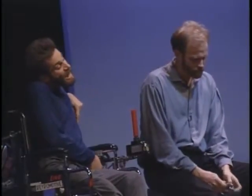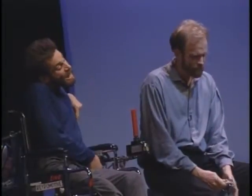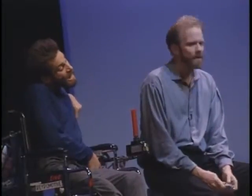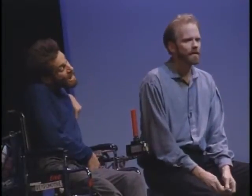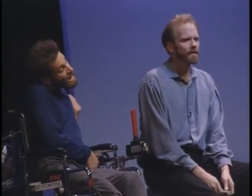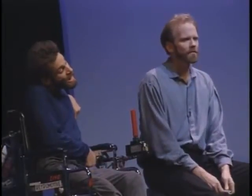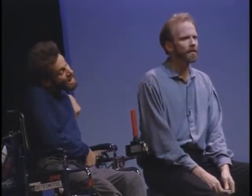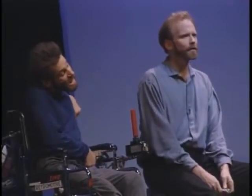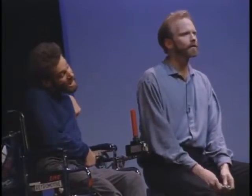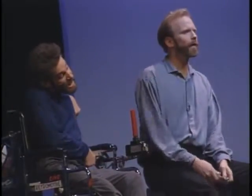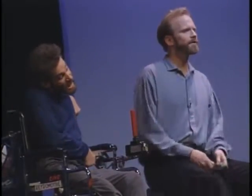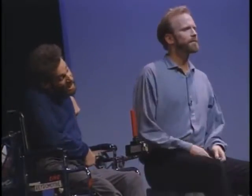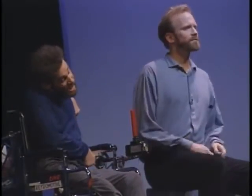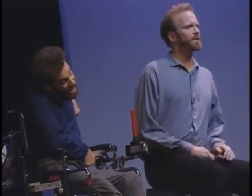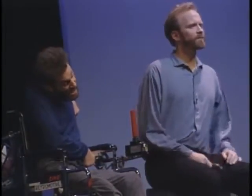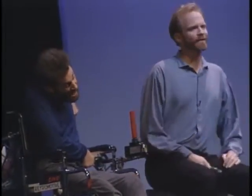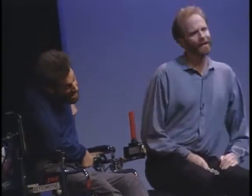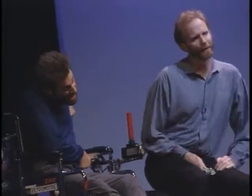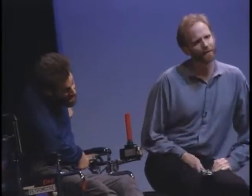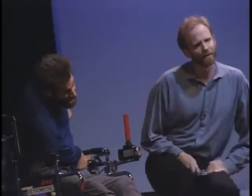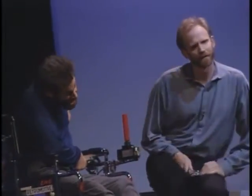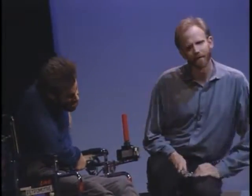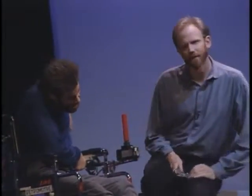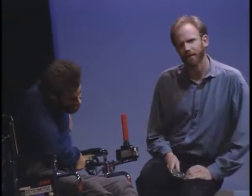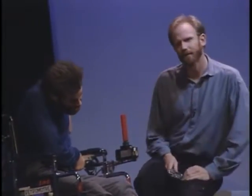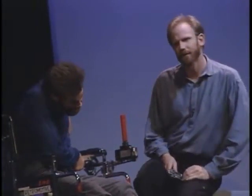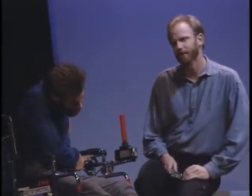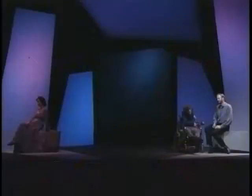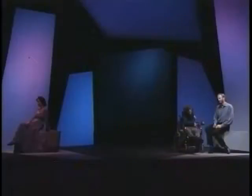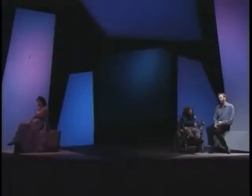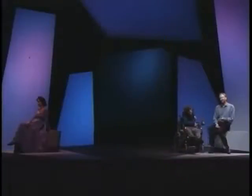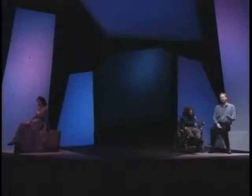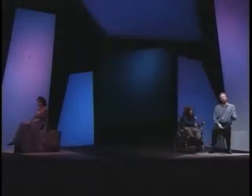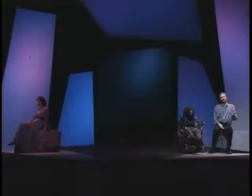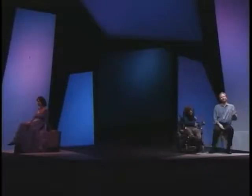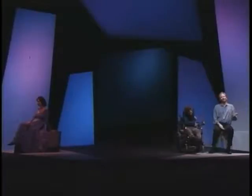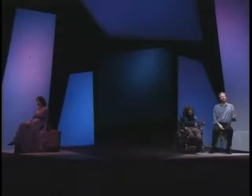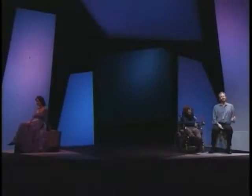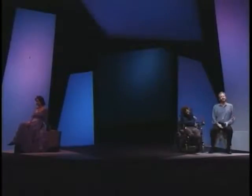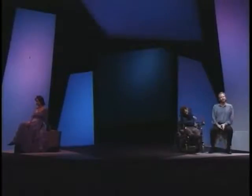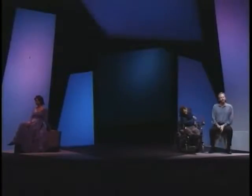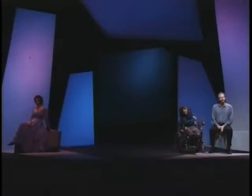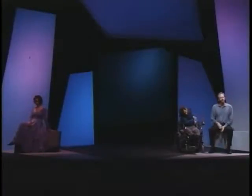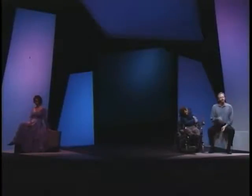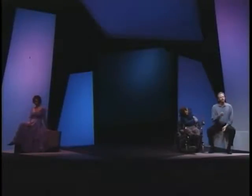fear is what keeps people down I see that clearly every day how you put